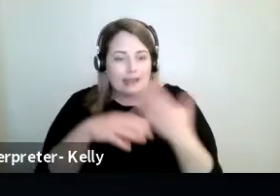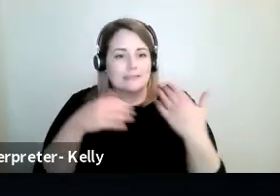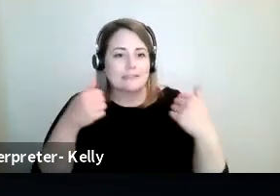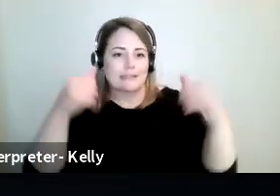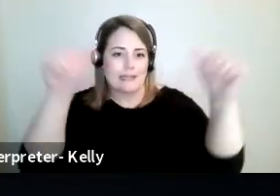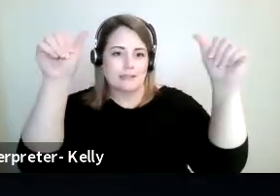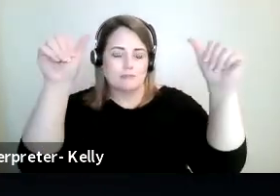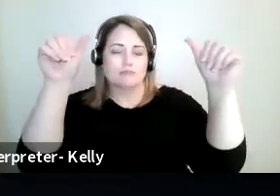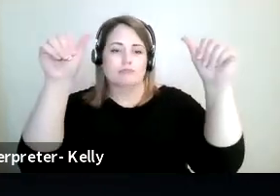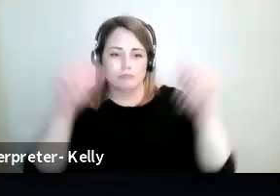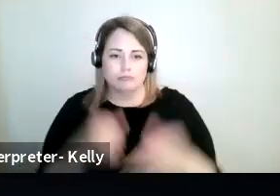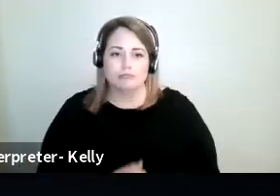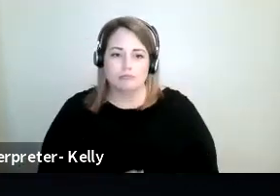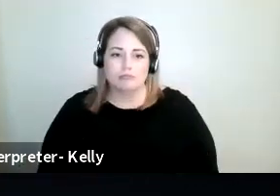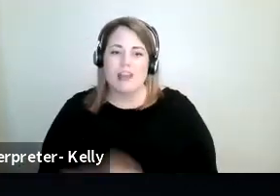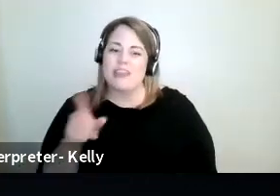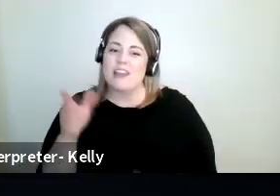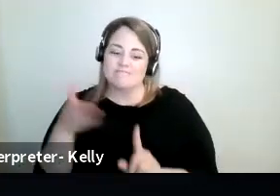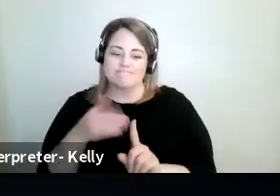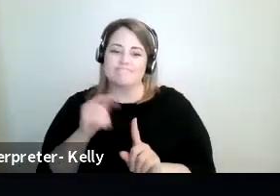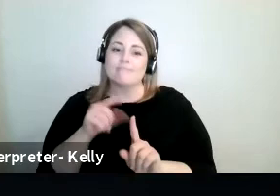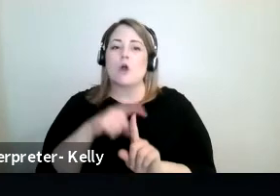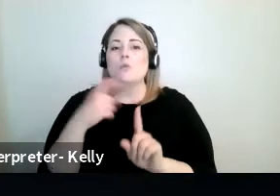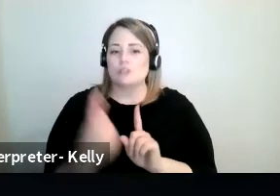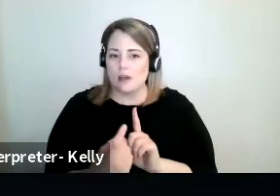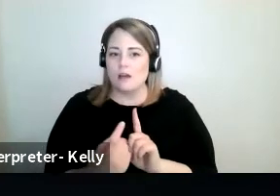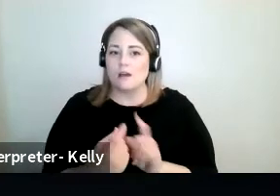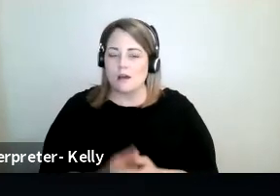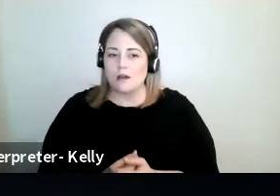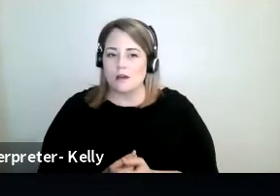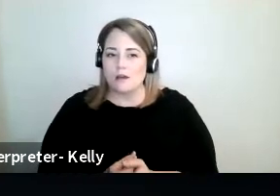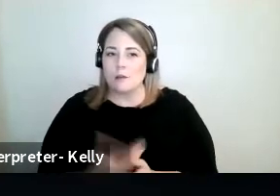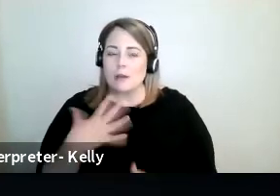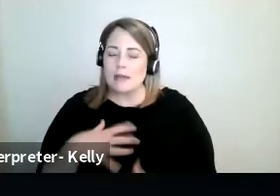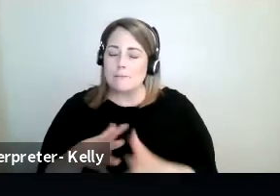And part of that comes back with culture. It's a significant culture change, we still have